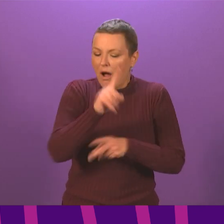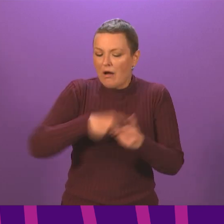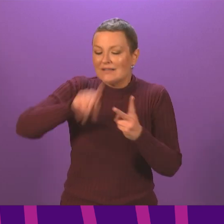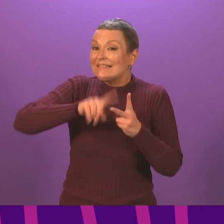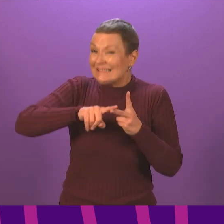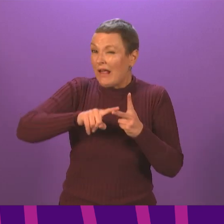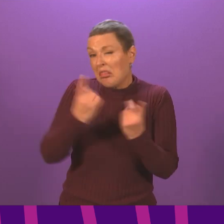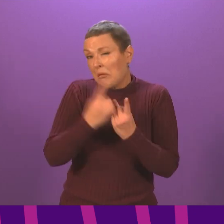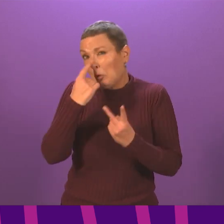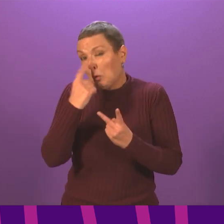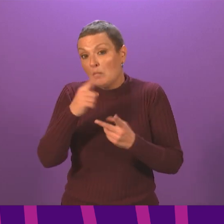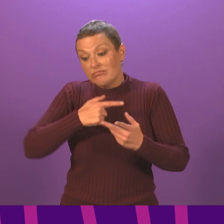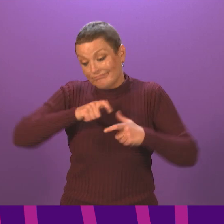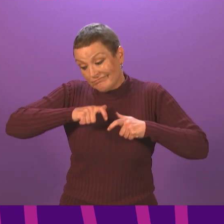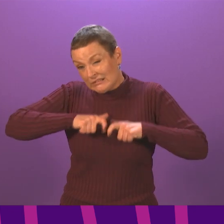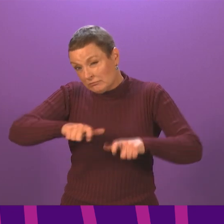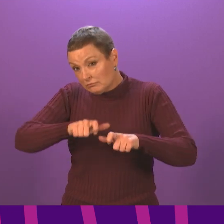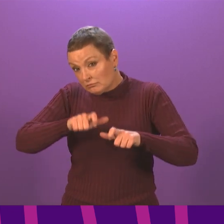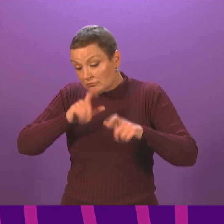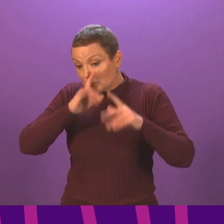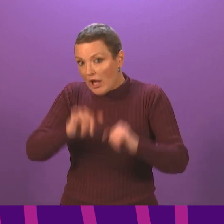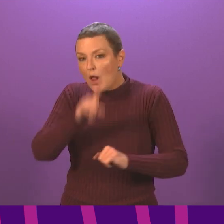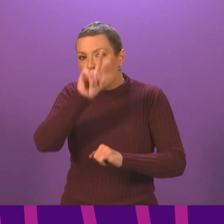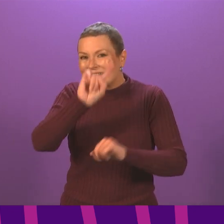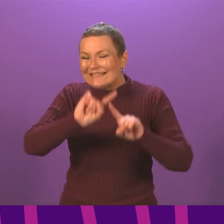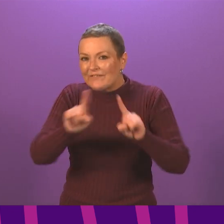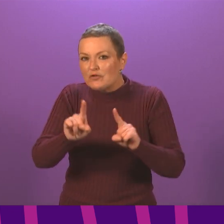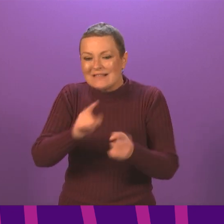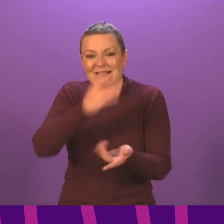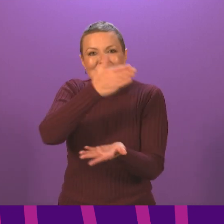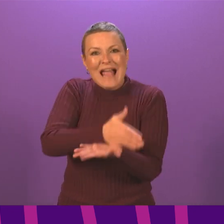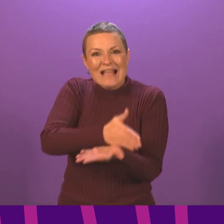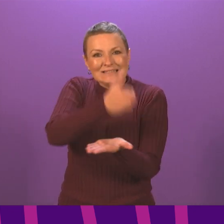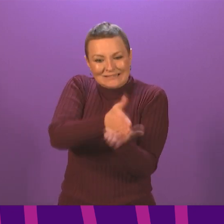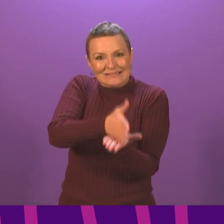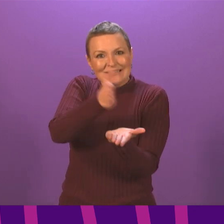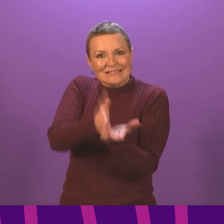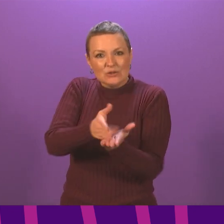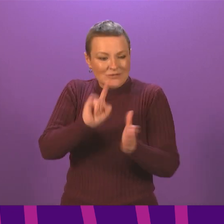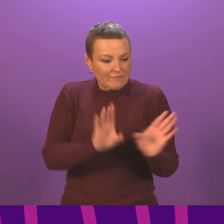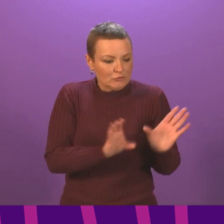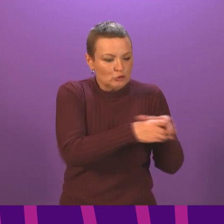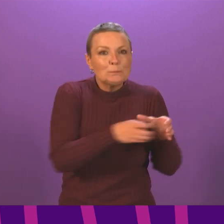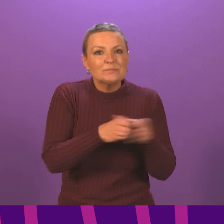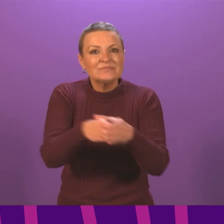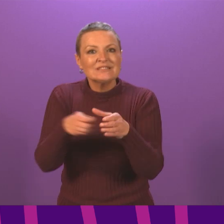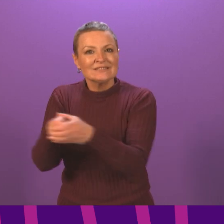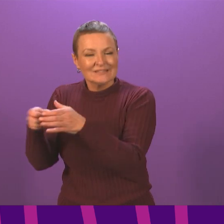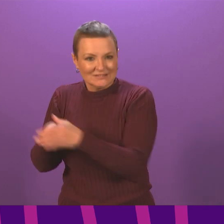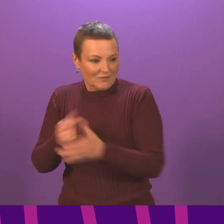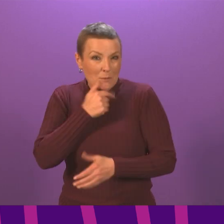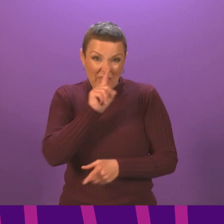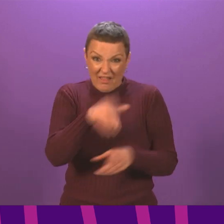Secondly, we will now continue to look at sectoral arguments for asymptomatic testing,